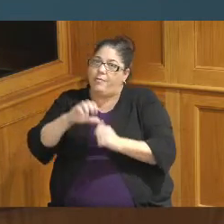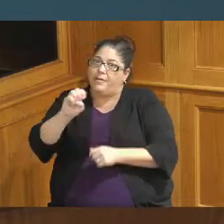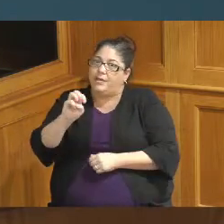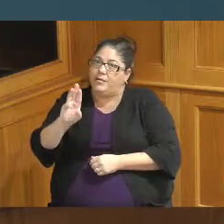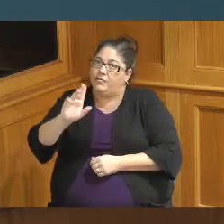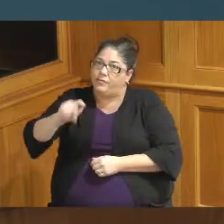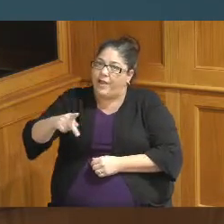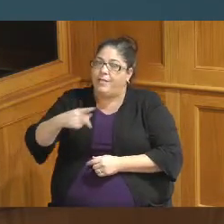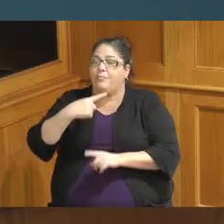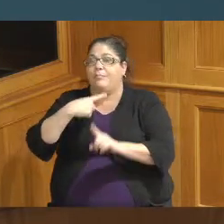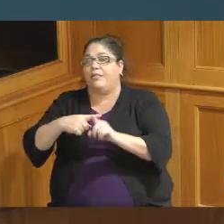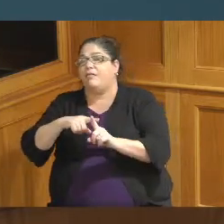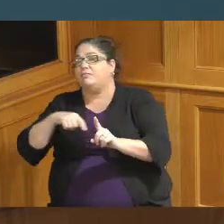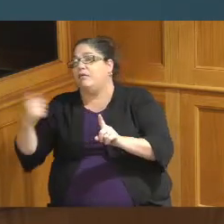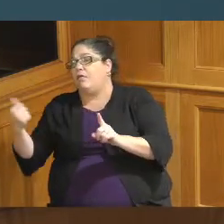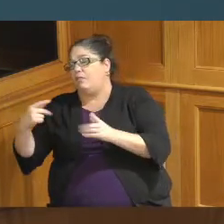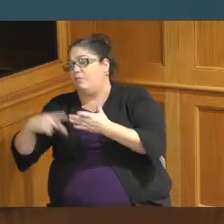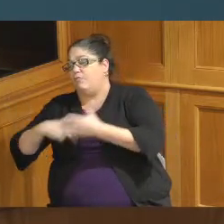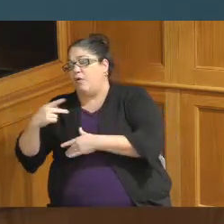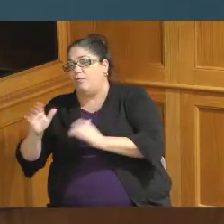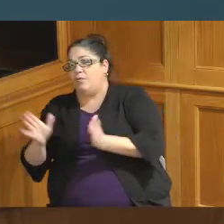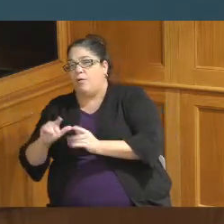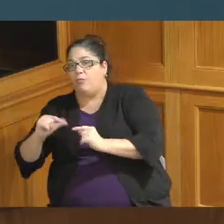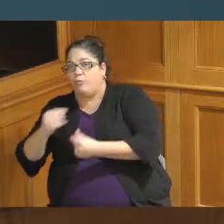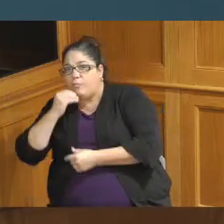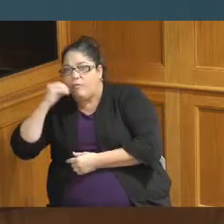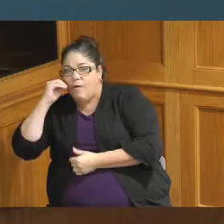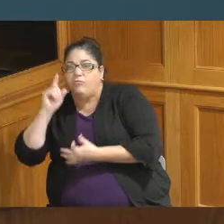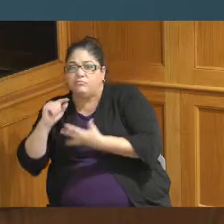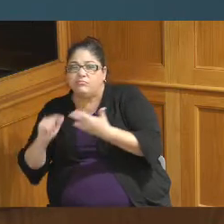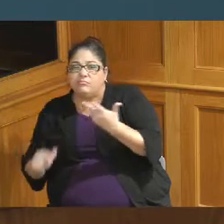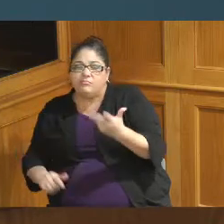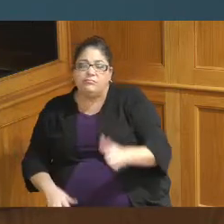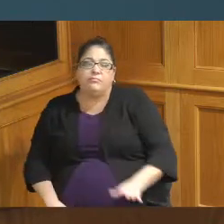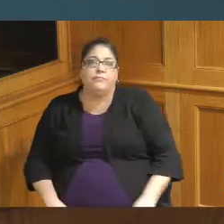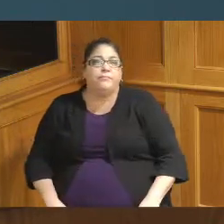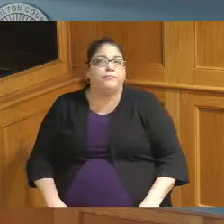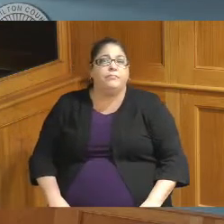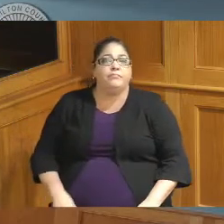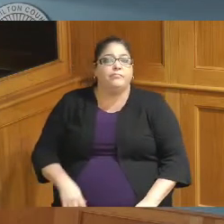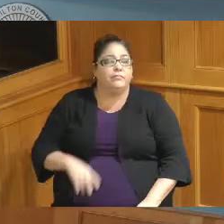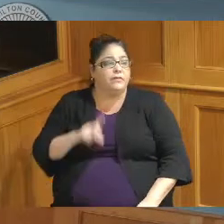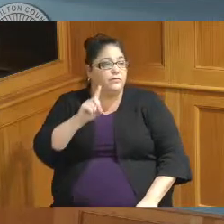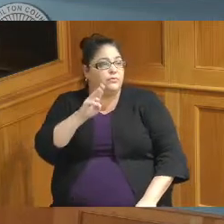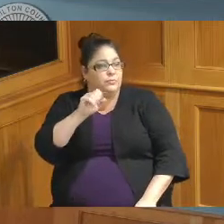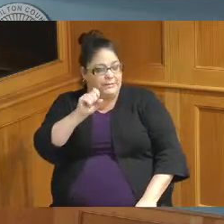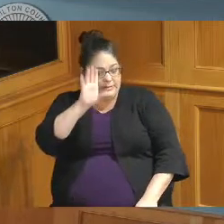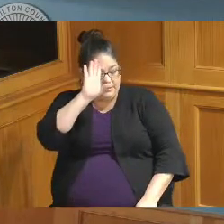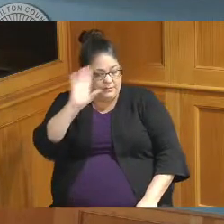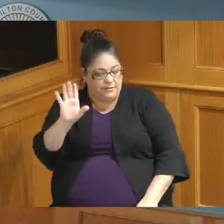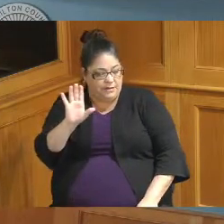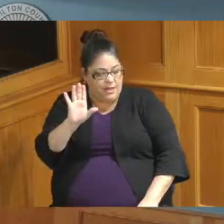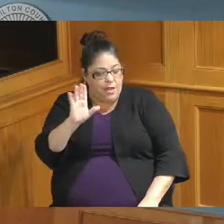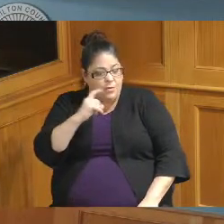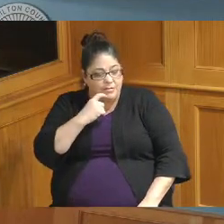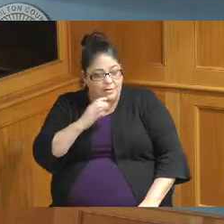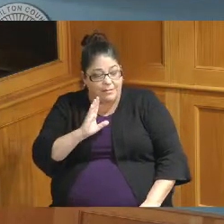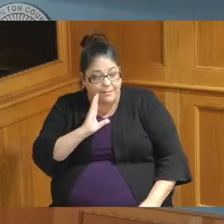got we've got some other payment issues if I can comment I know last time I looked we have 6,500